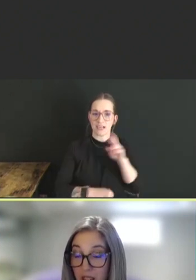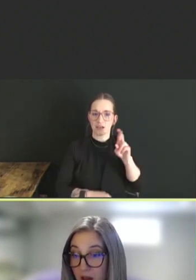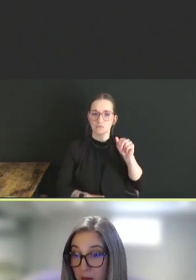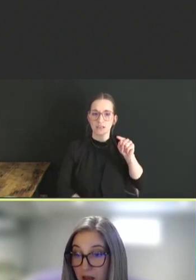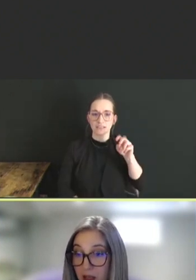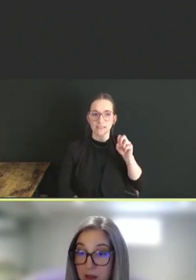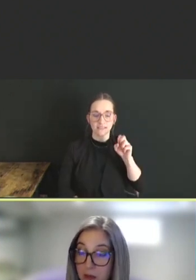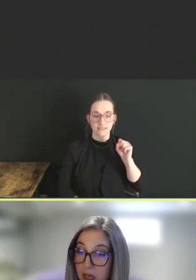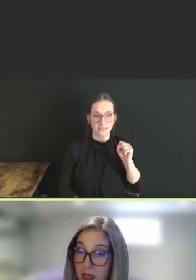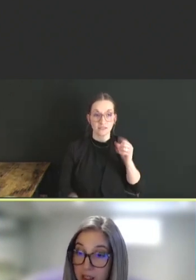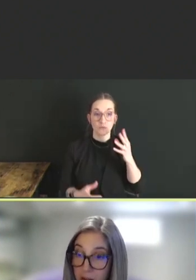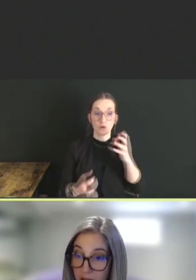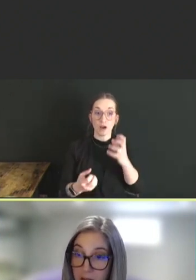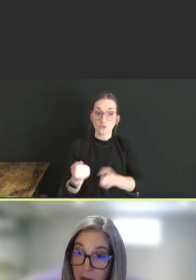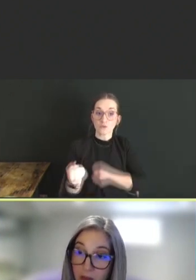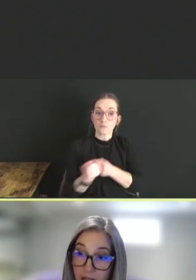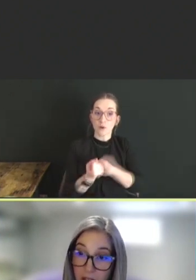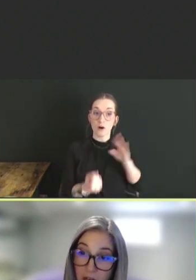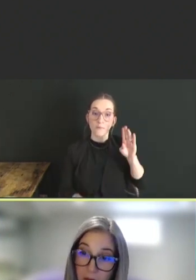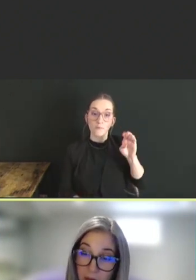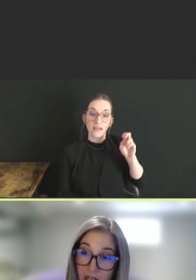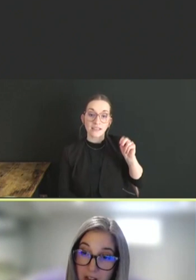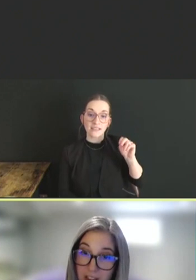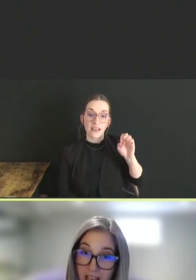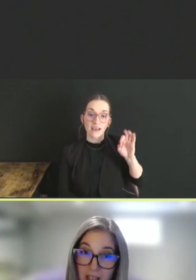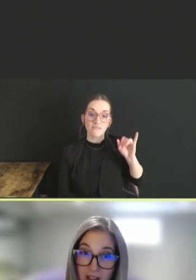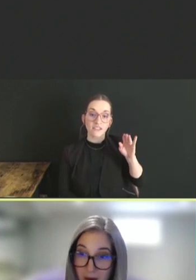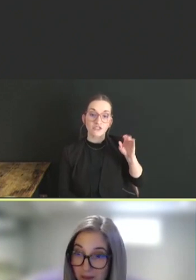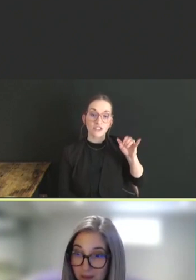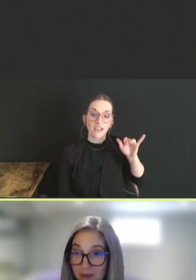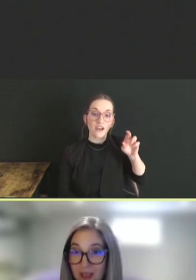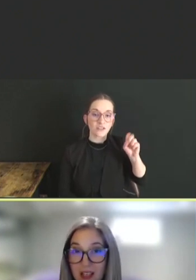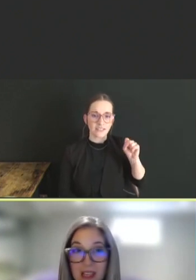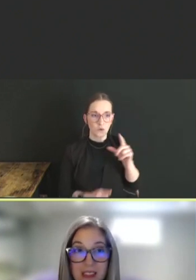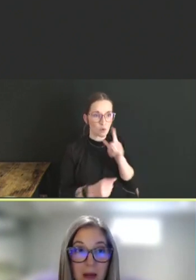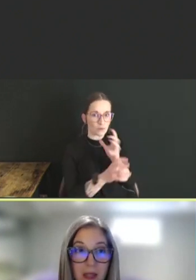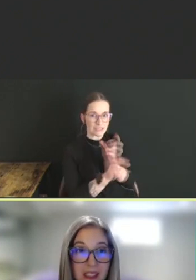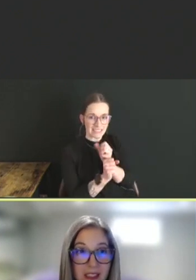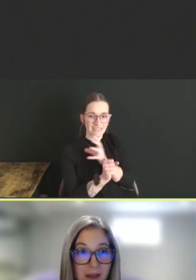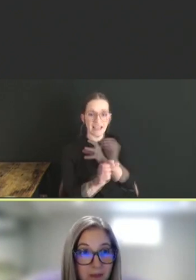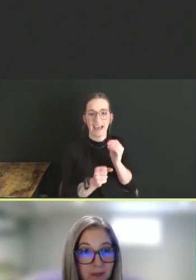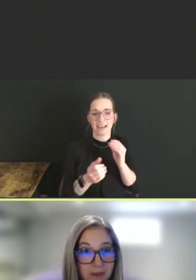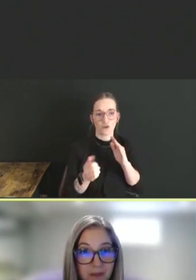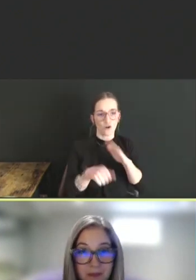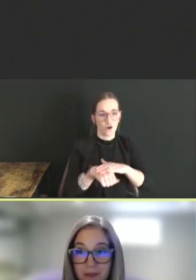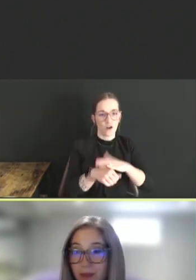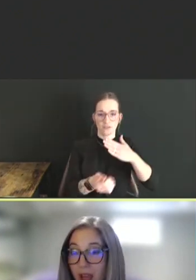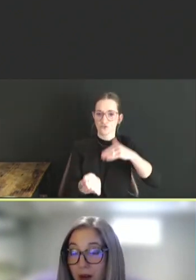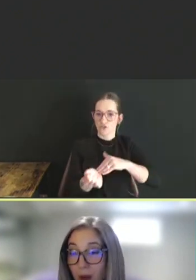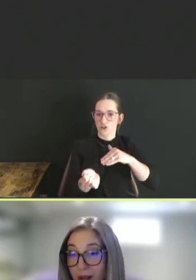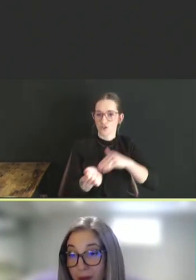as well as provider, on the provider side. Next slide, please. And why do we do this work?